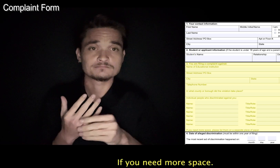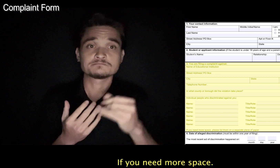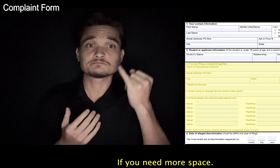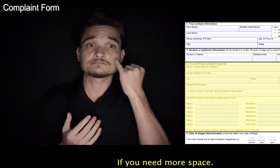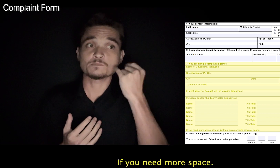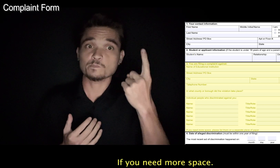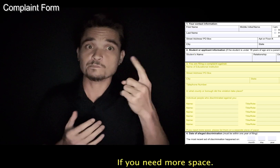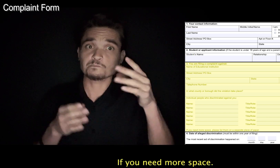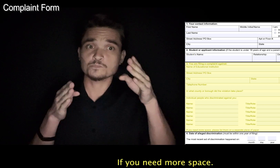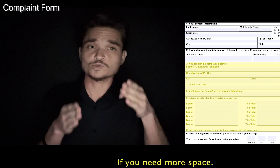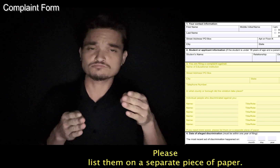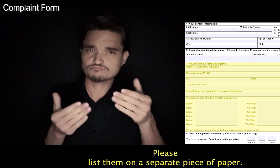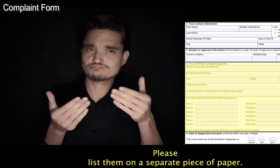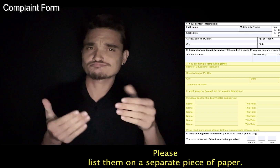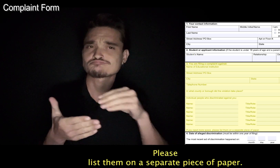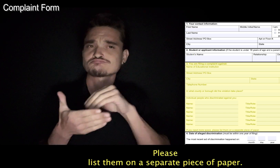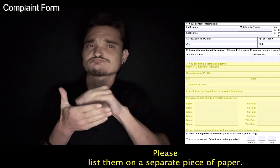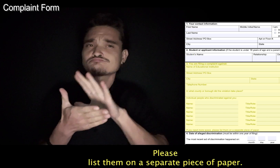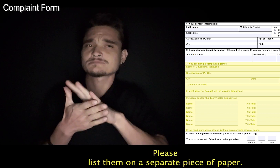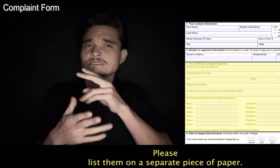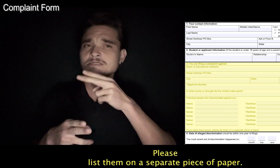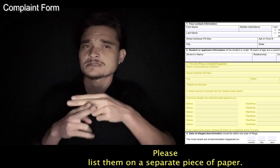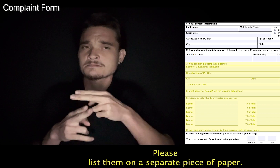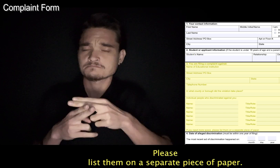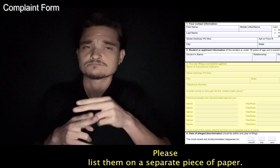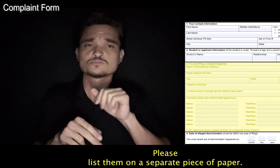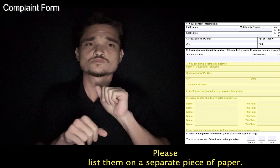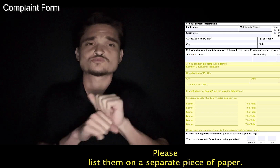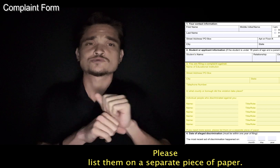If you need more space. Please list them on a separate piece of paper.